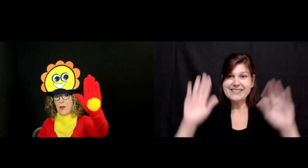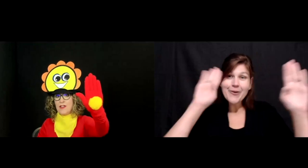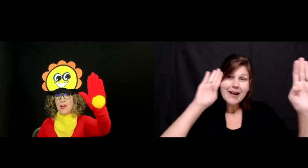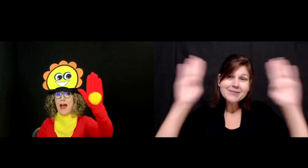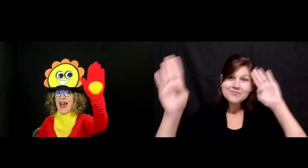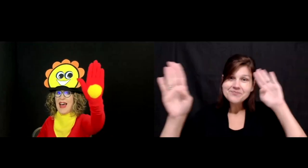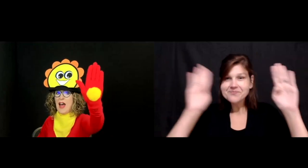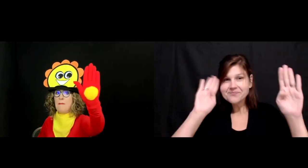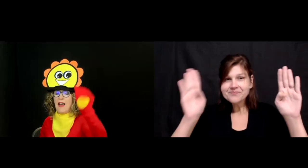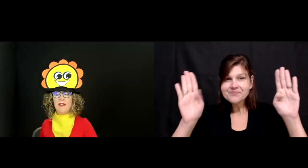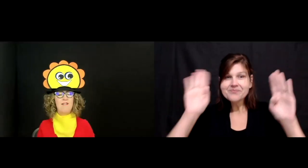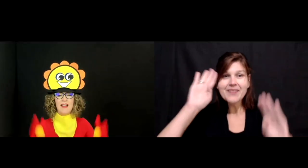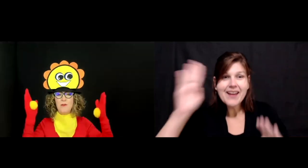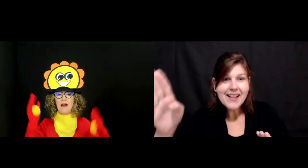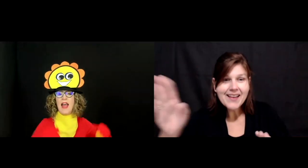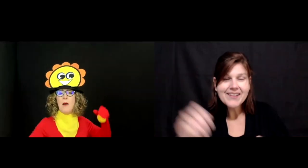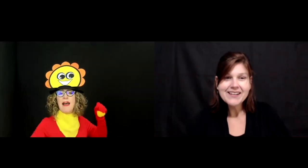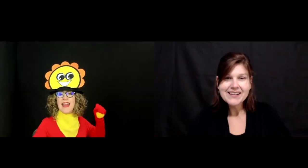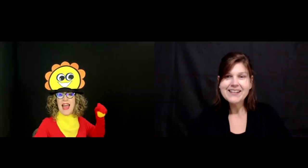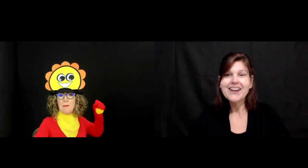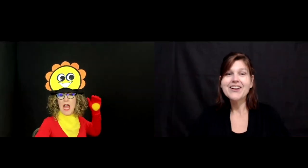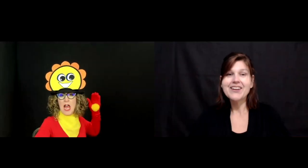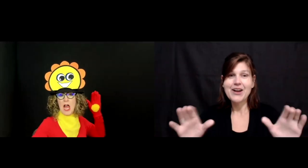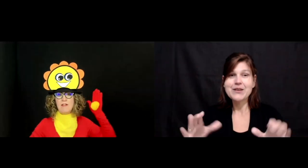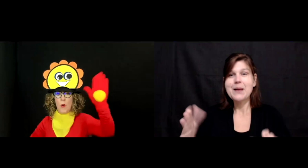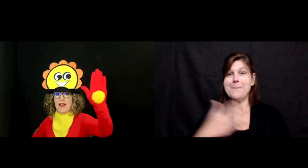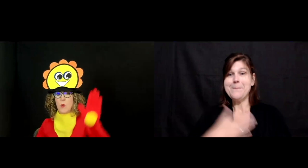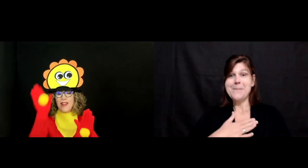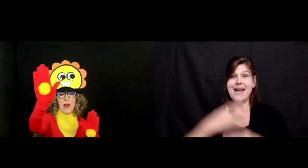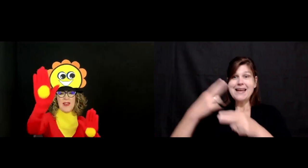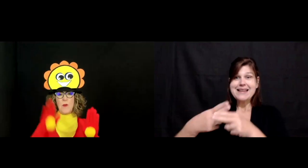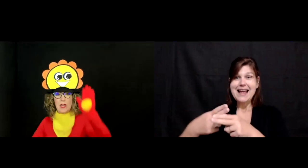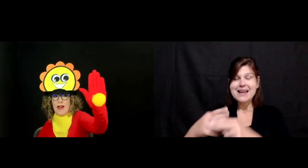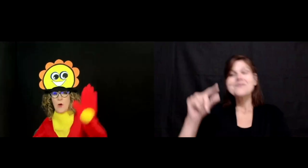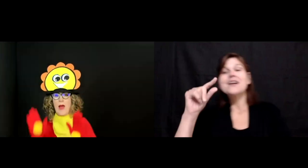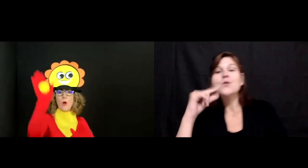So I'll do my, sorry, I'll do "My name is Gwyn-Gwyn-Gwyn-Gwyn-Gwynnie-Gwyn-Gwyn!